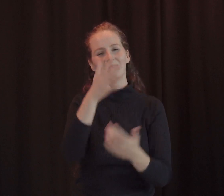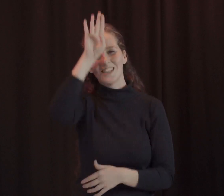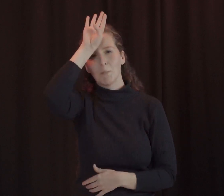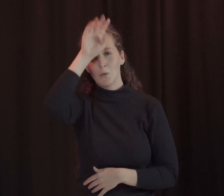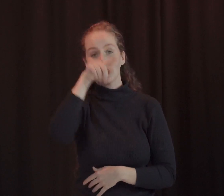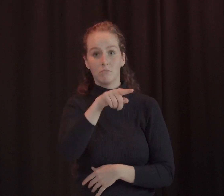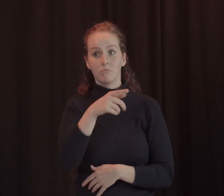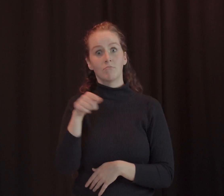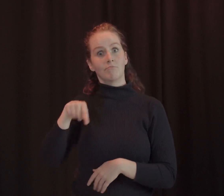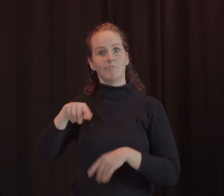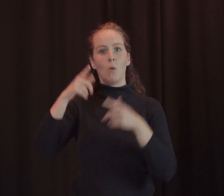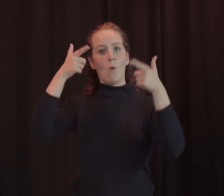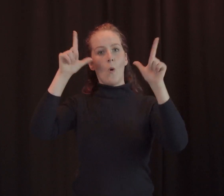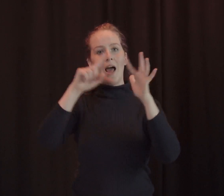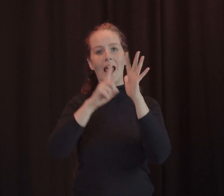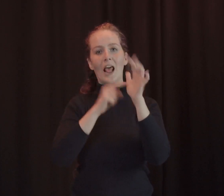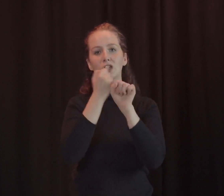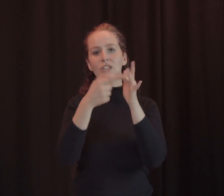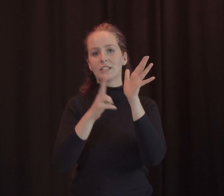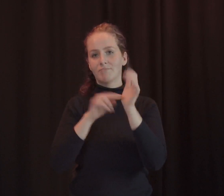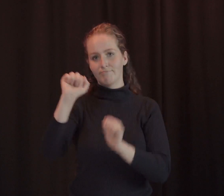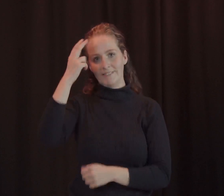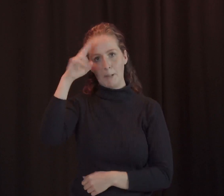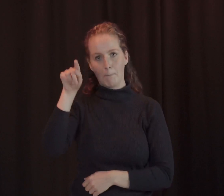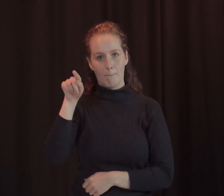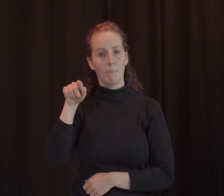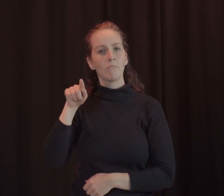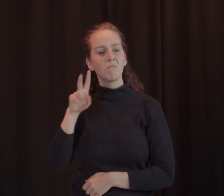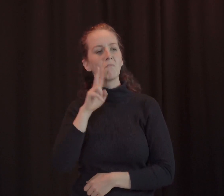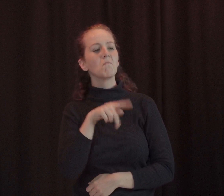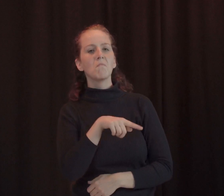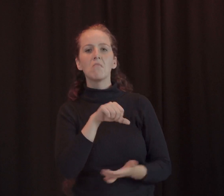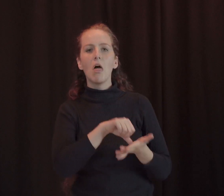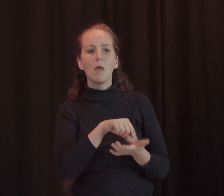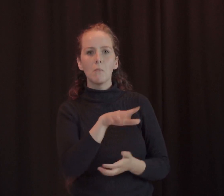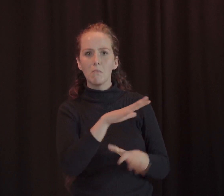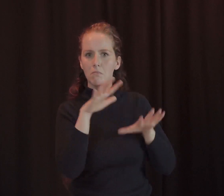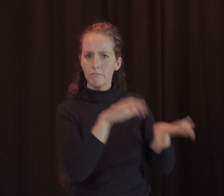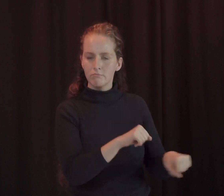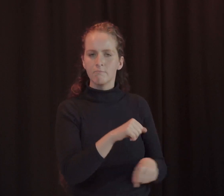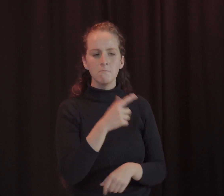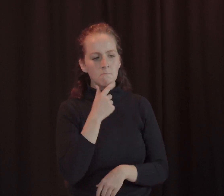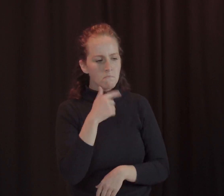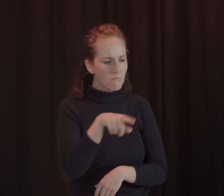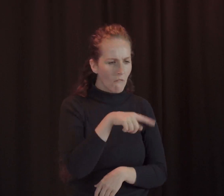administration was Lord Elgin, and he based himself in Athens.